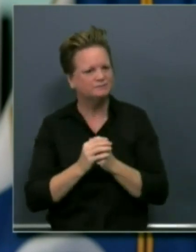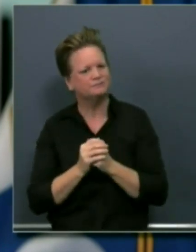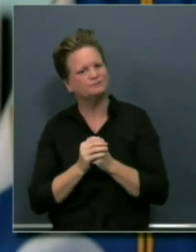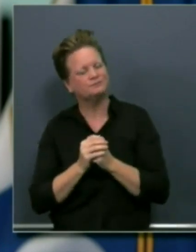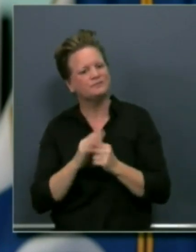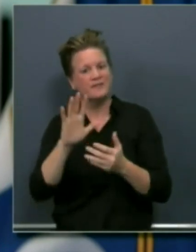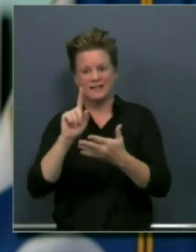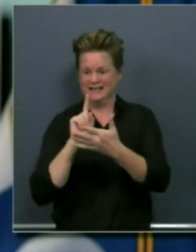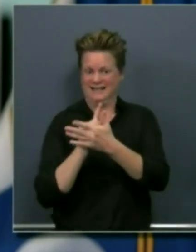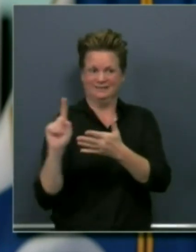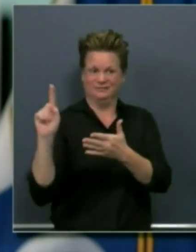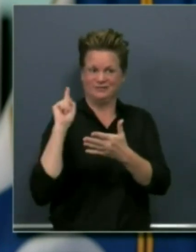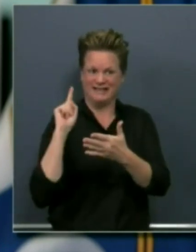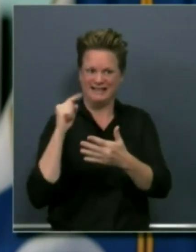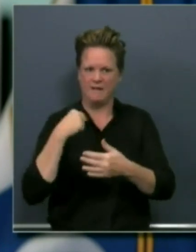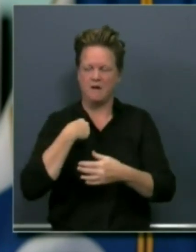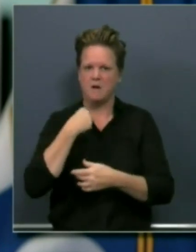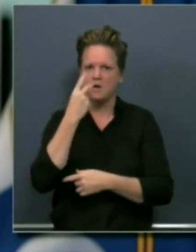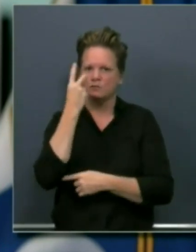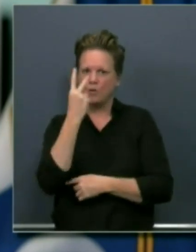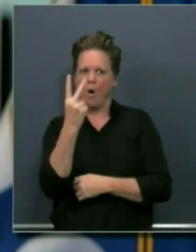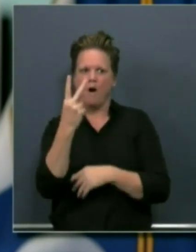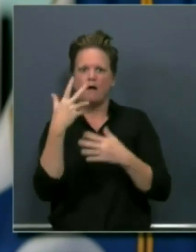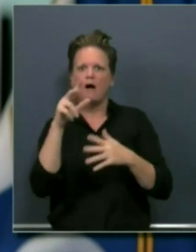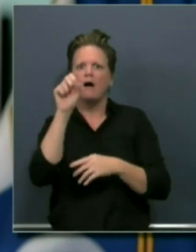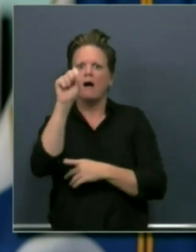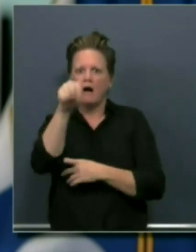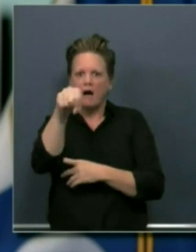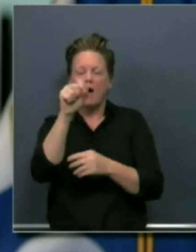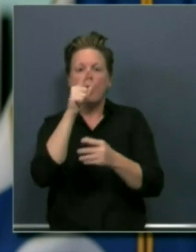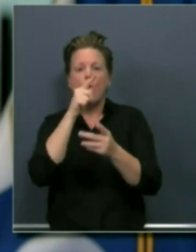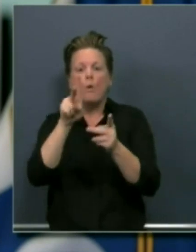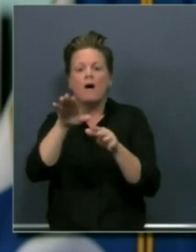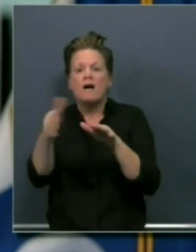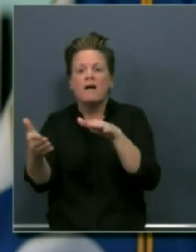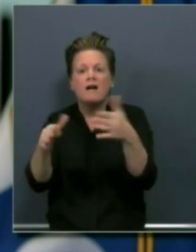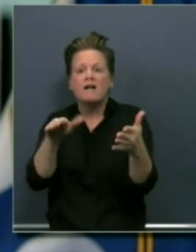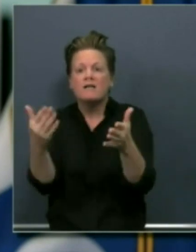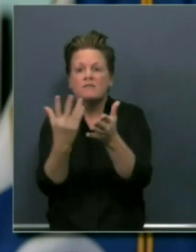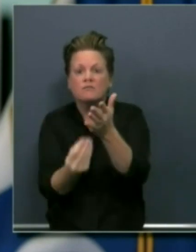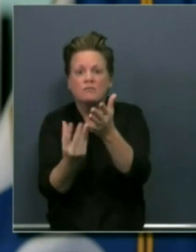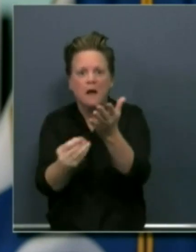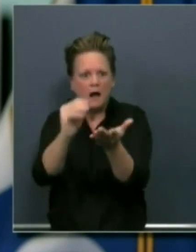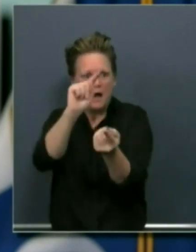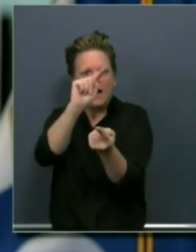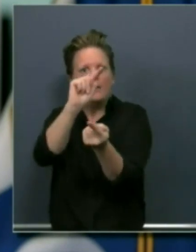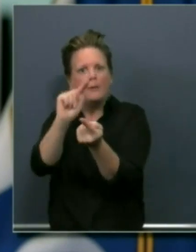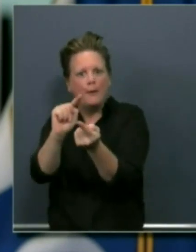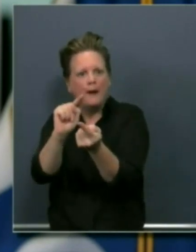BE CHALLENGING. I MENTIONED JUST LAST WEEK THAT WE I HAD SEEN A GOOD WEEK FOR DECLINING